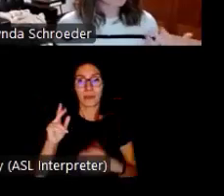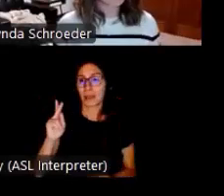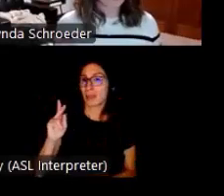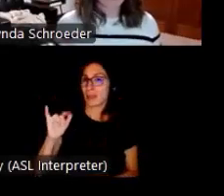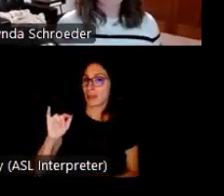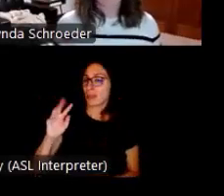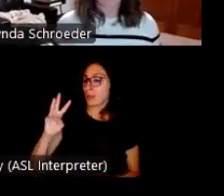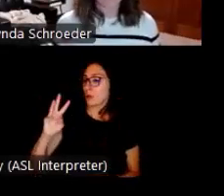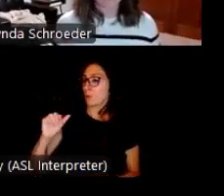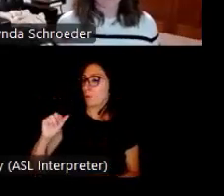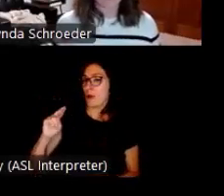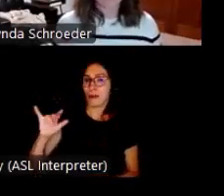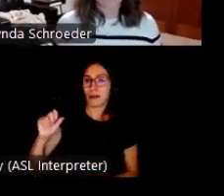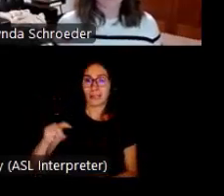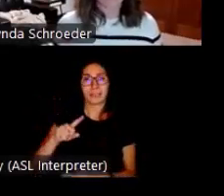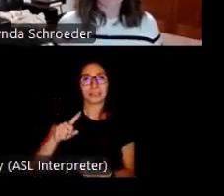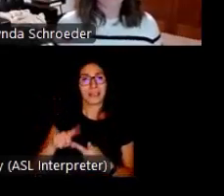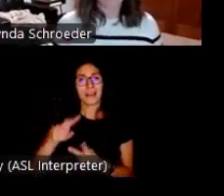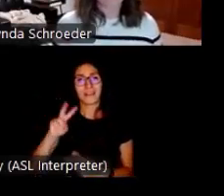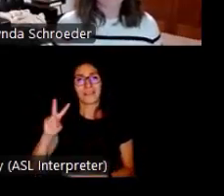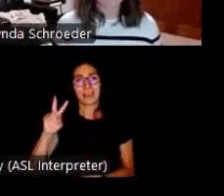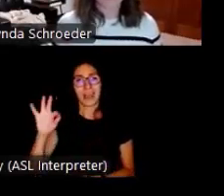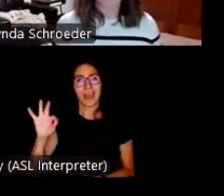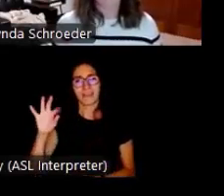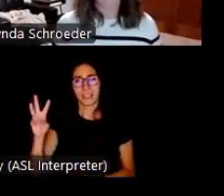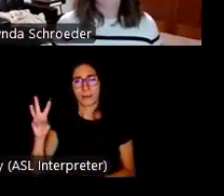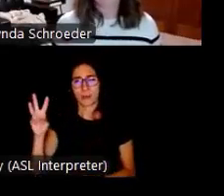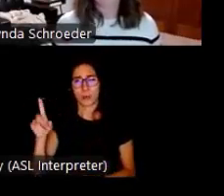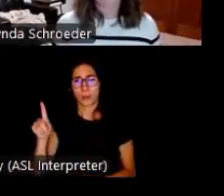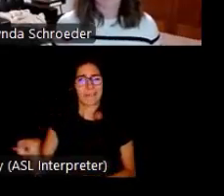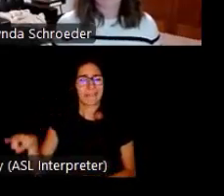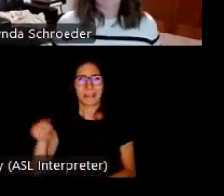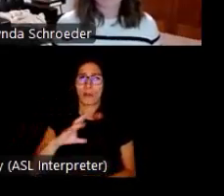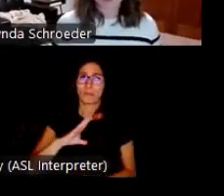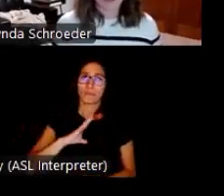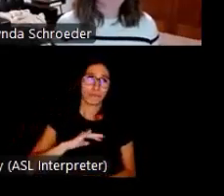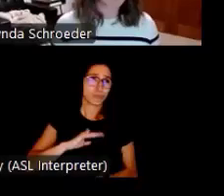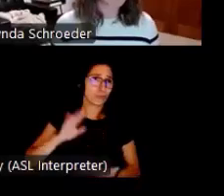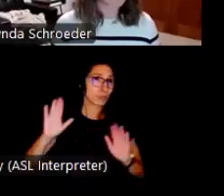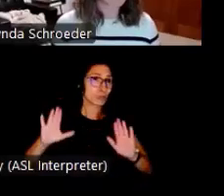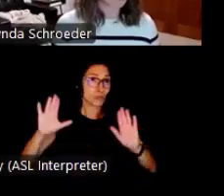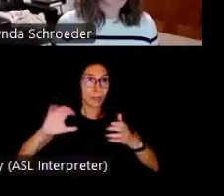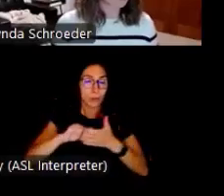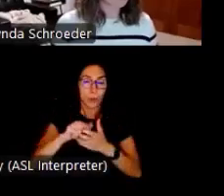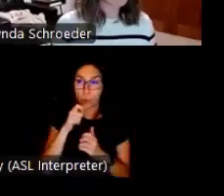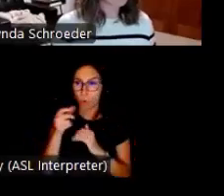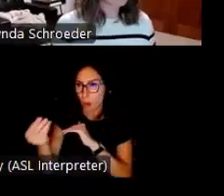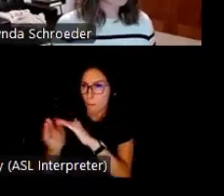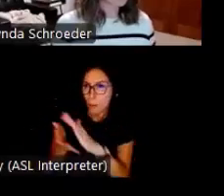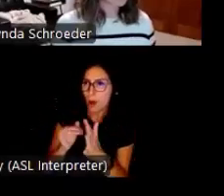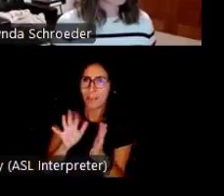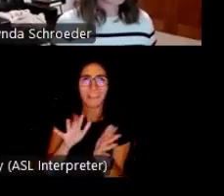are all really great partners in work that you might be doing and who will give you a good pulse of what's happening in the community.